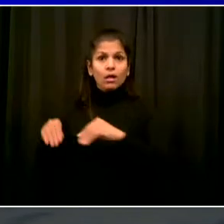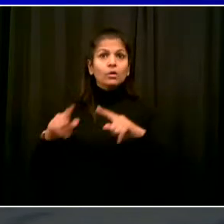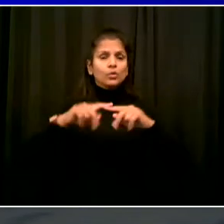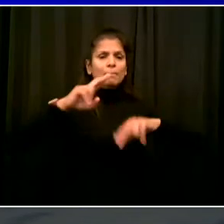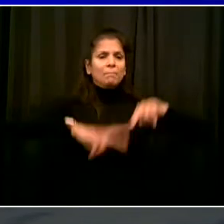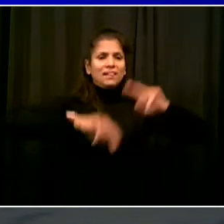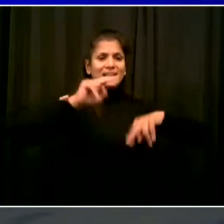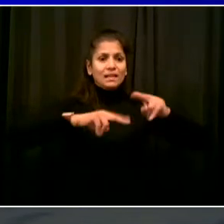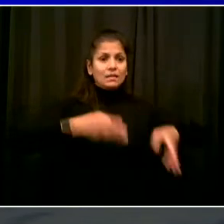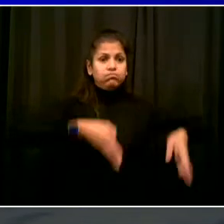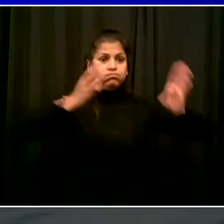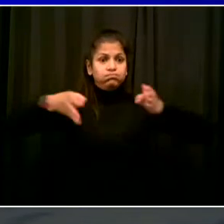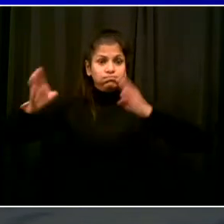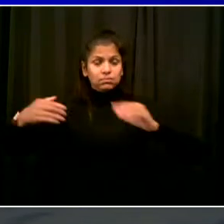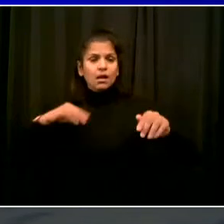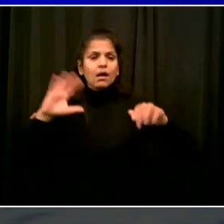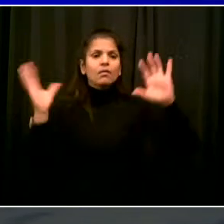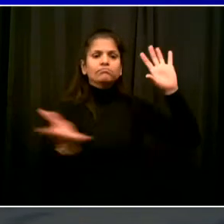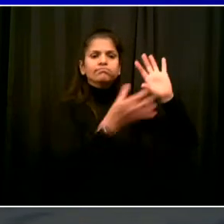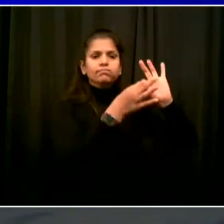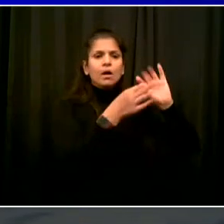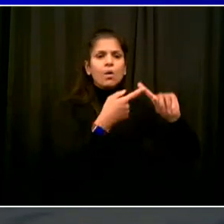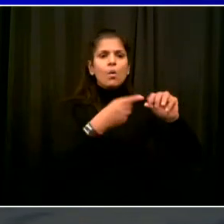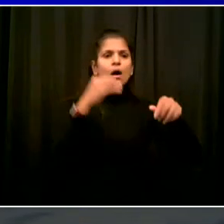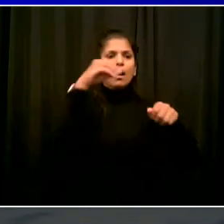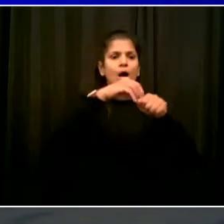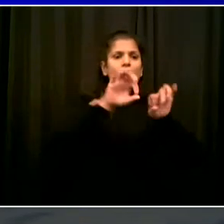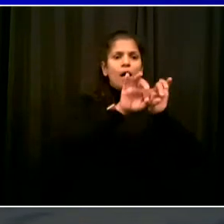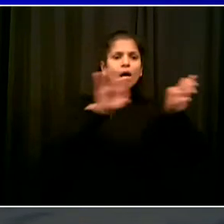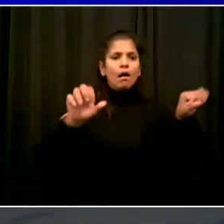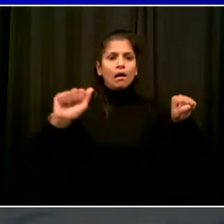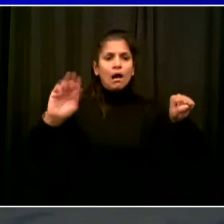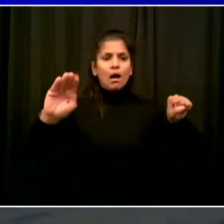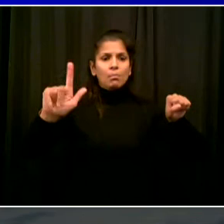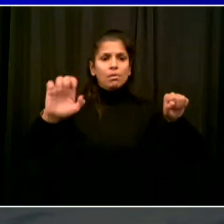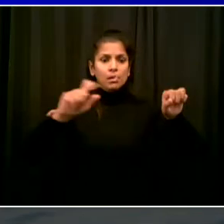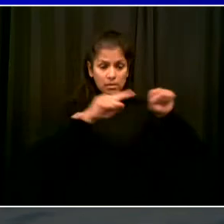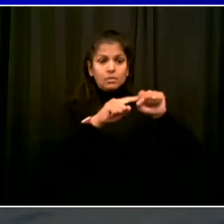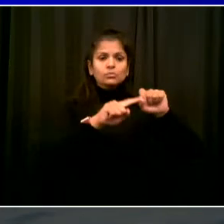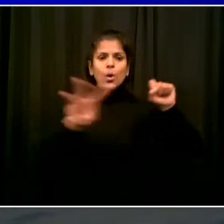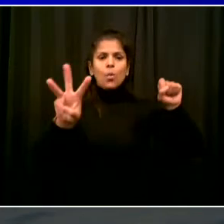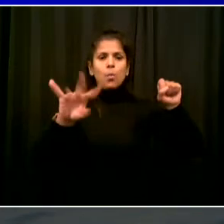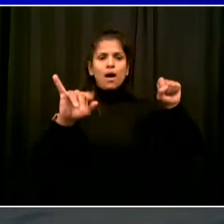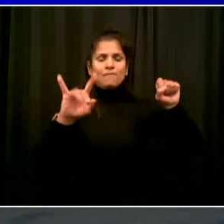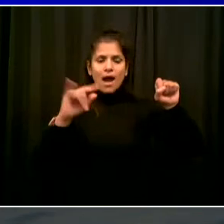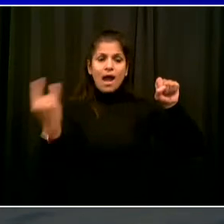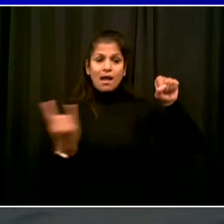TOTO B BLDUI OUT ITS FIOS FOOTPRINT TO REACH AN ADDITIONAL HOUSEHOLDS IN